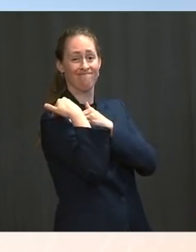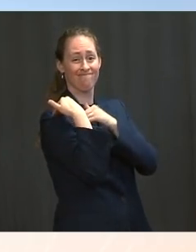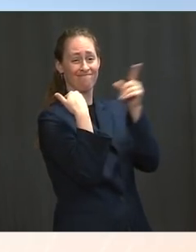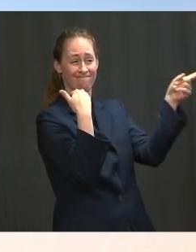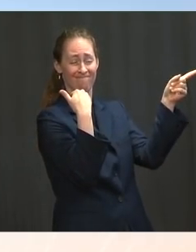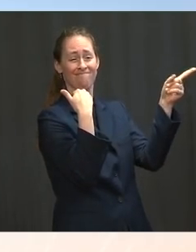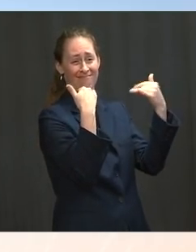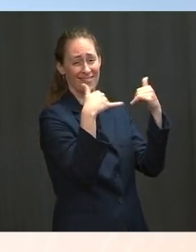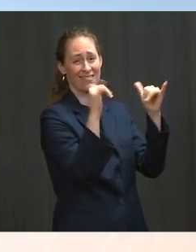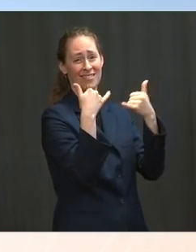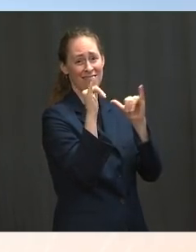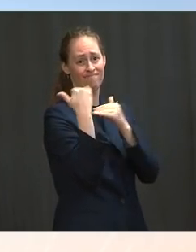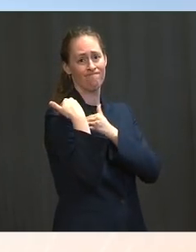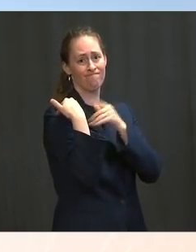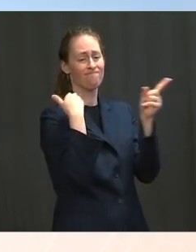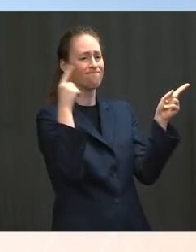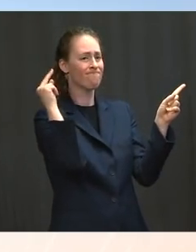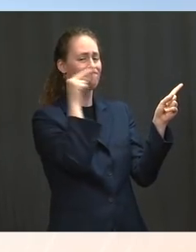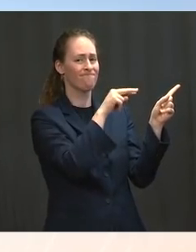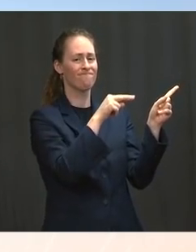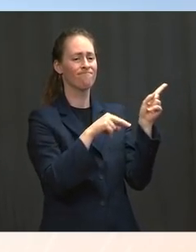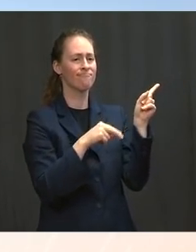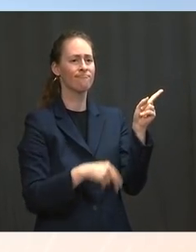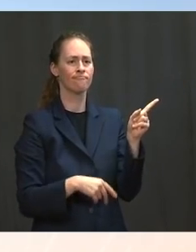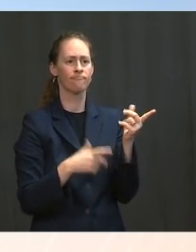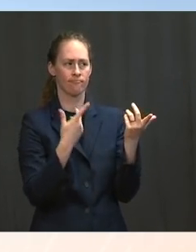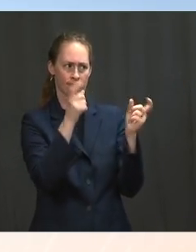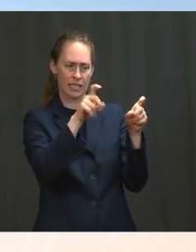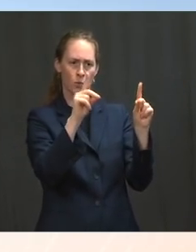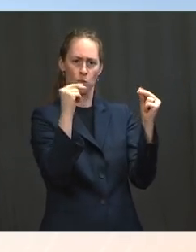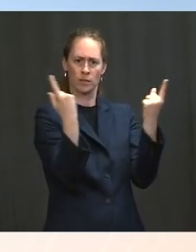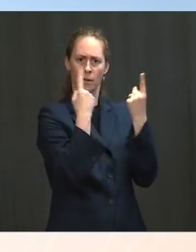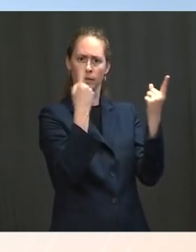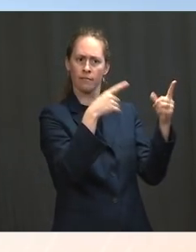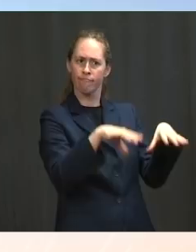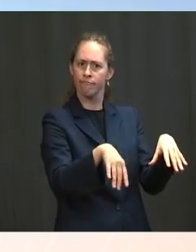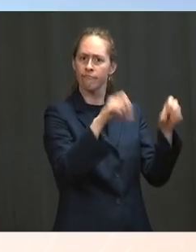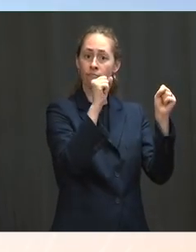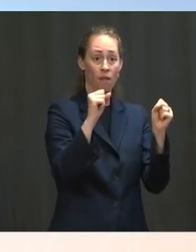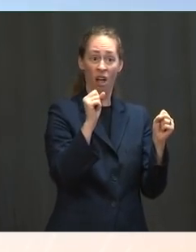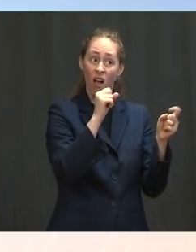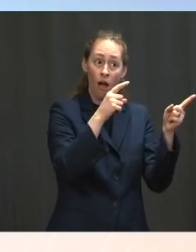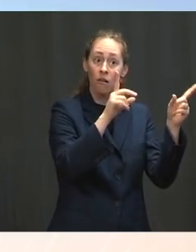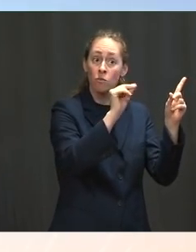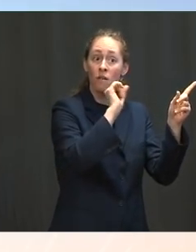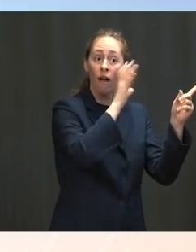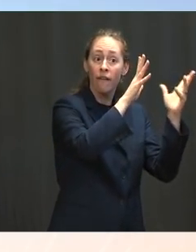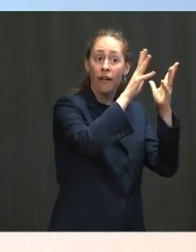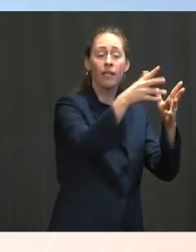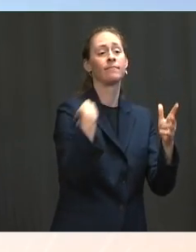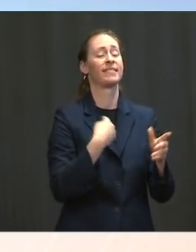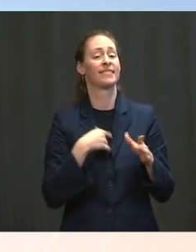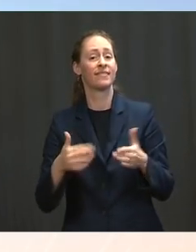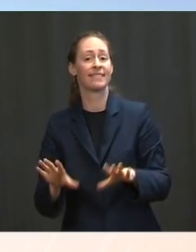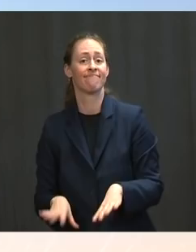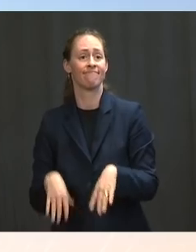In terms of what actions we may or may not take, we'll -- I'll allow the national security team to work that through. The Press: And then, can you --